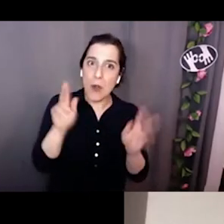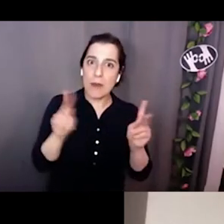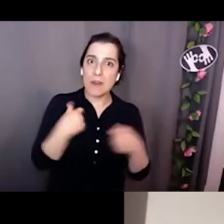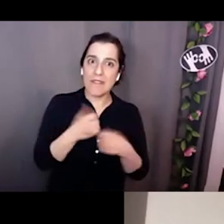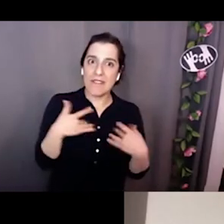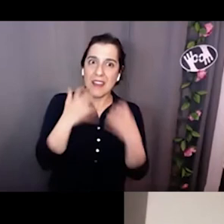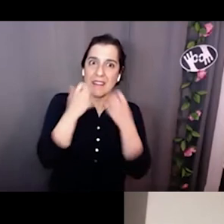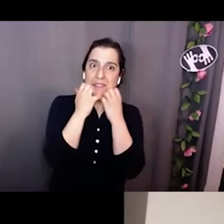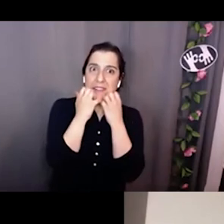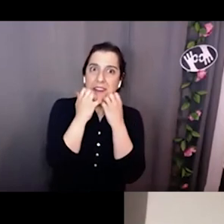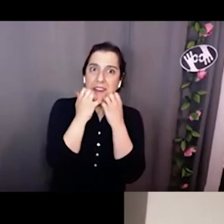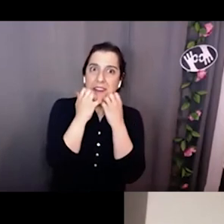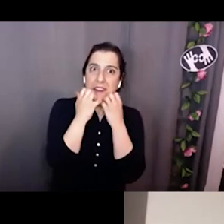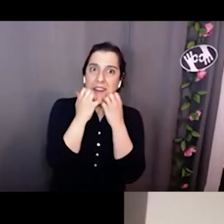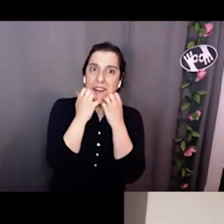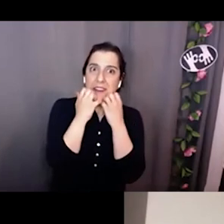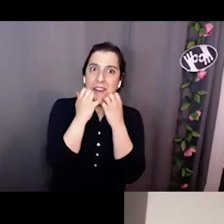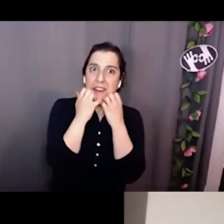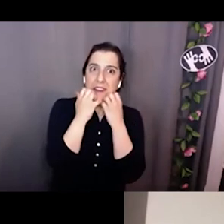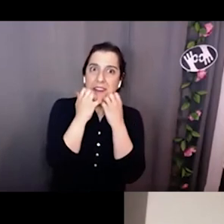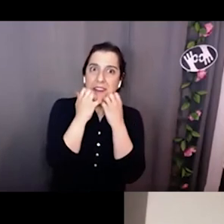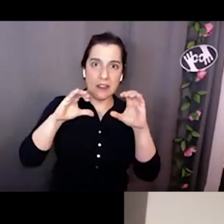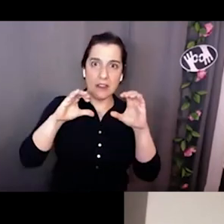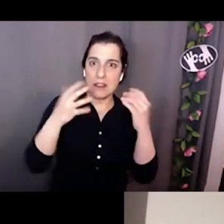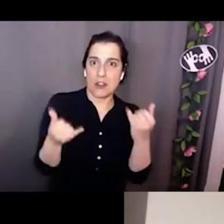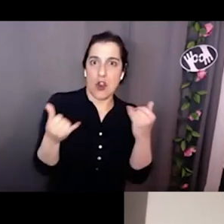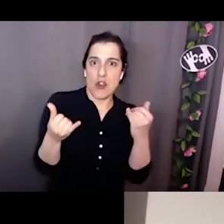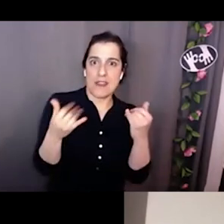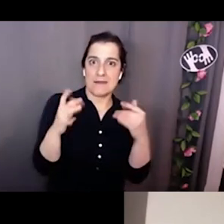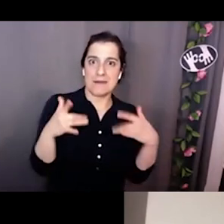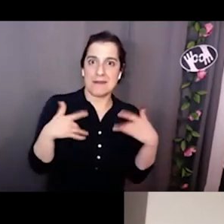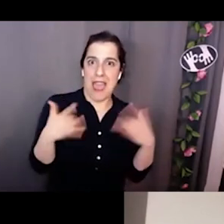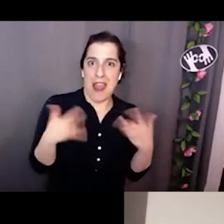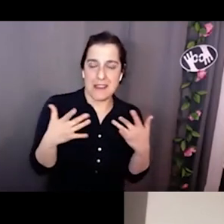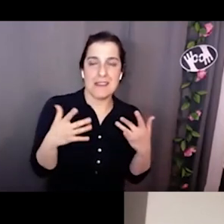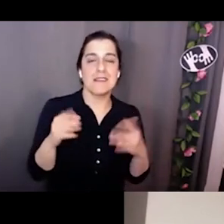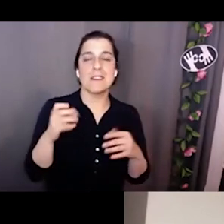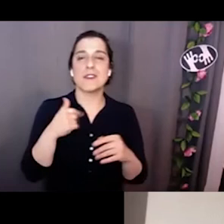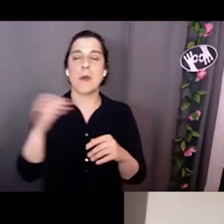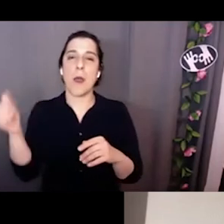So I'm going back to my like, you know, middle school math books to look at algebra and try to understand the difference